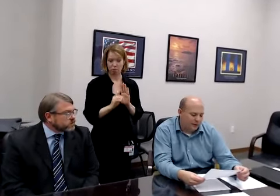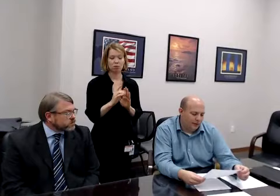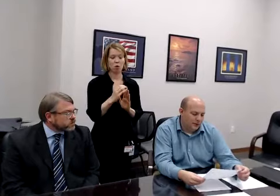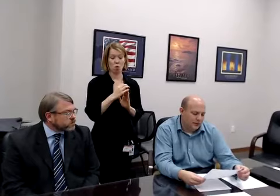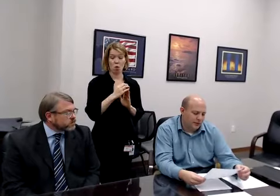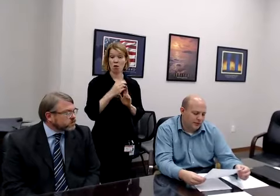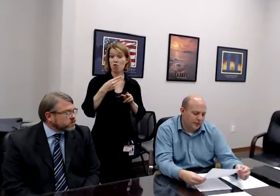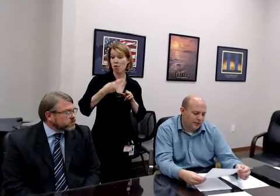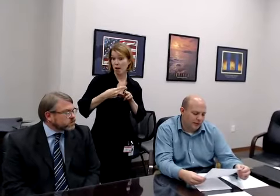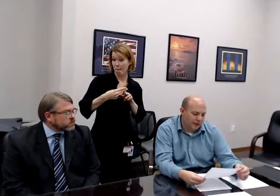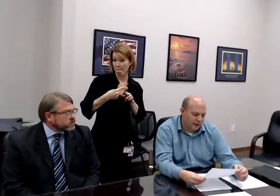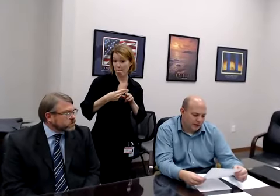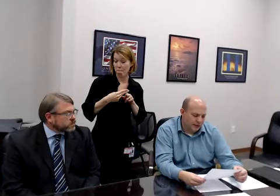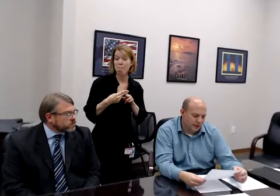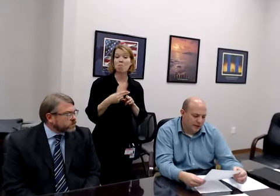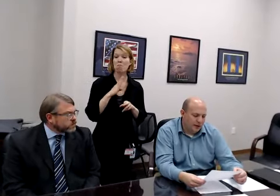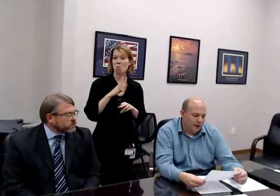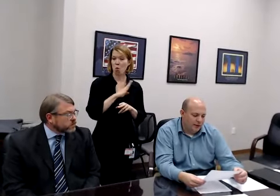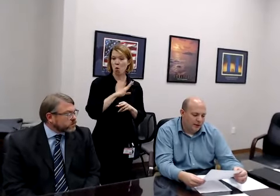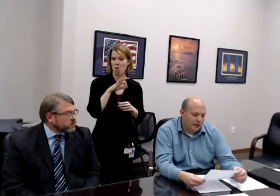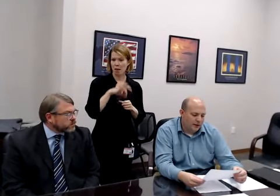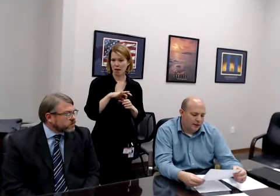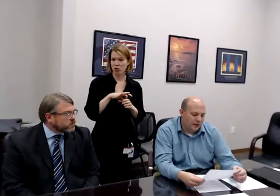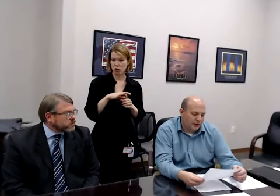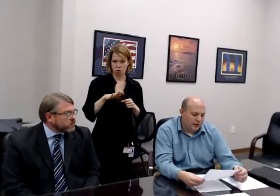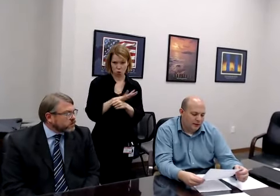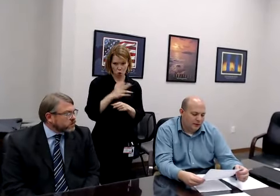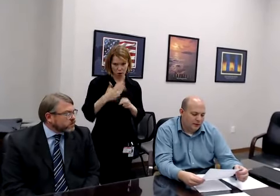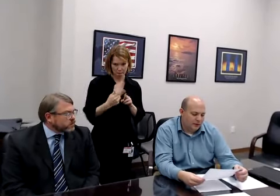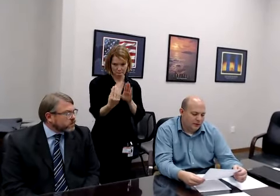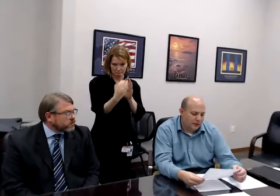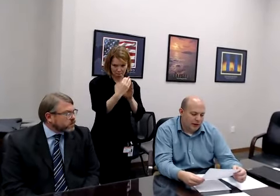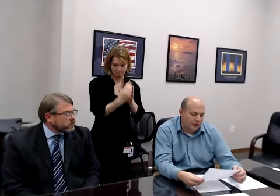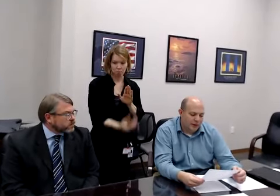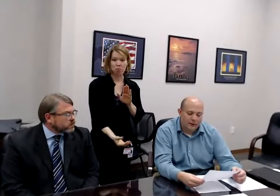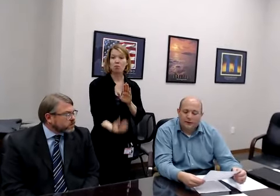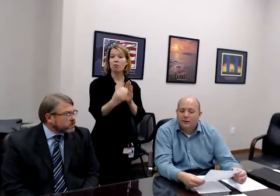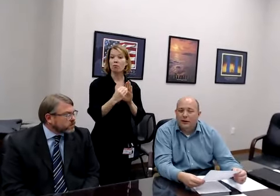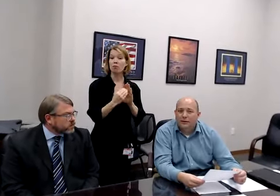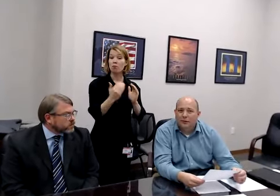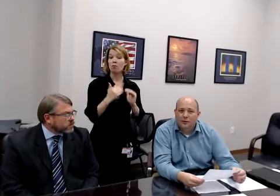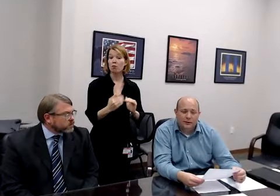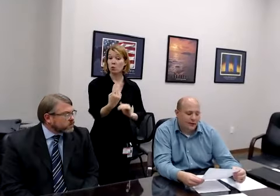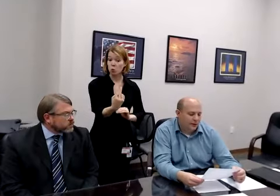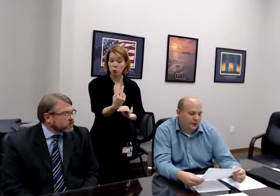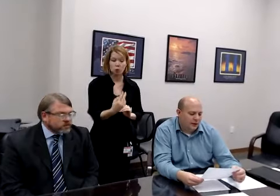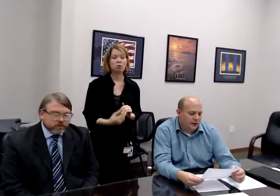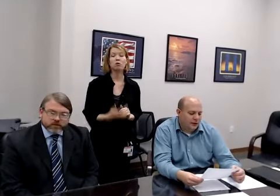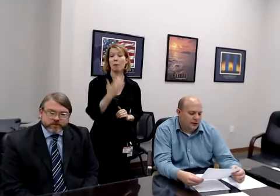however you registered with your Board of Elections. The second requirement is your date of birth.